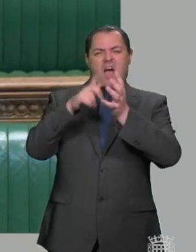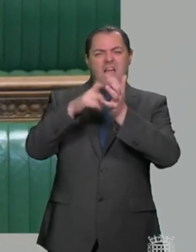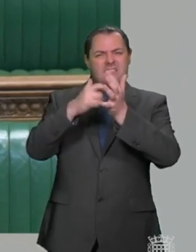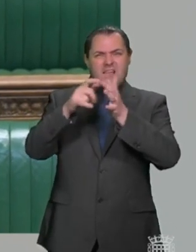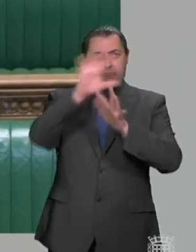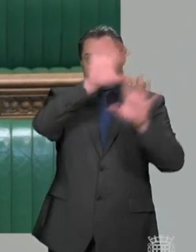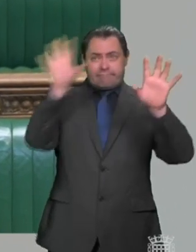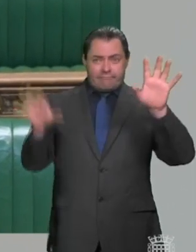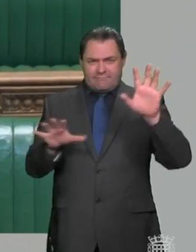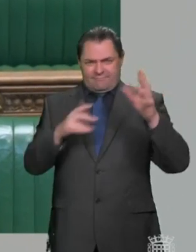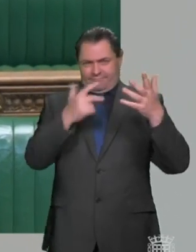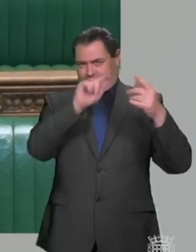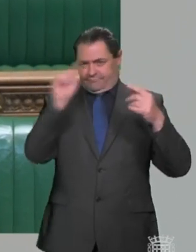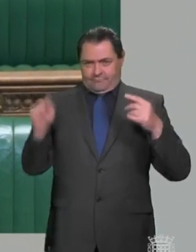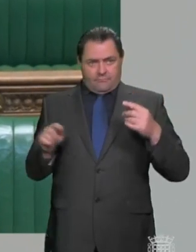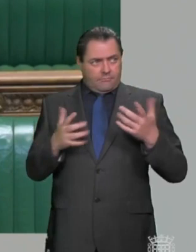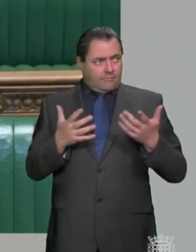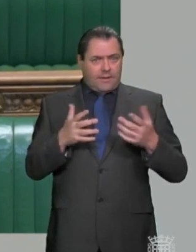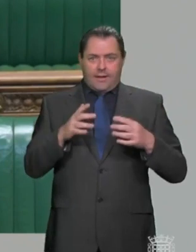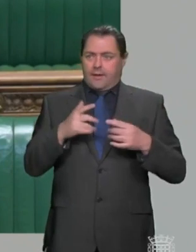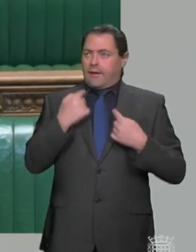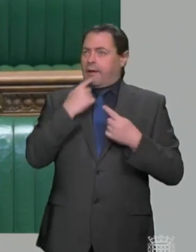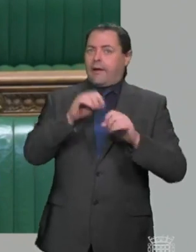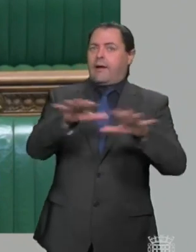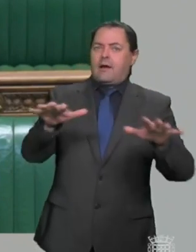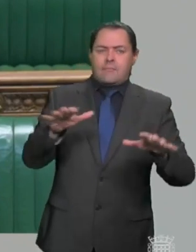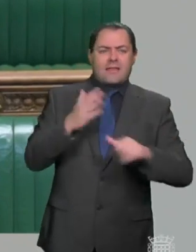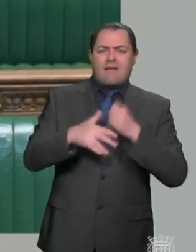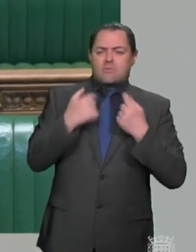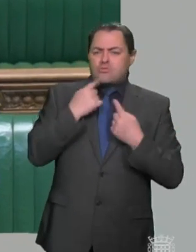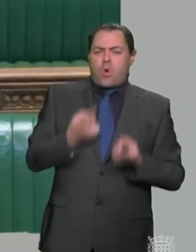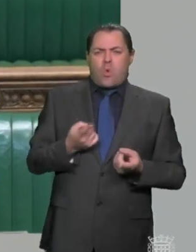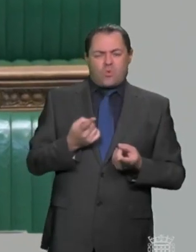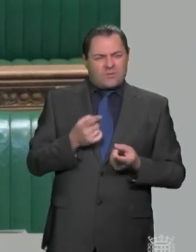these very serious allegations, the failure of the Prime Minister to provide even basic